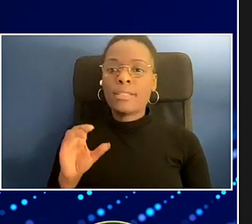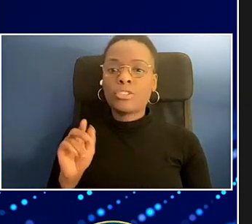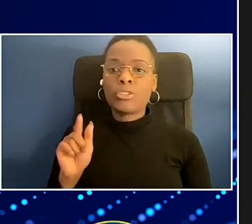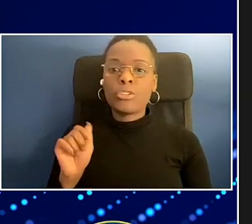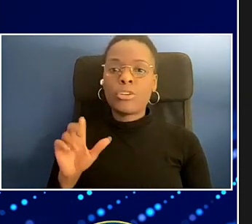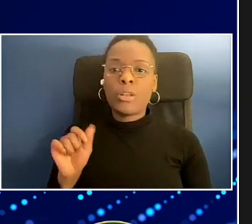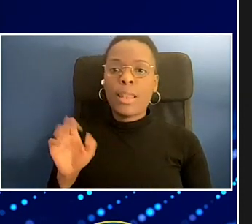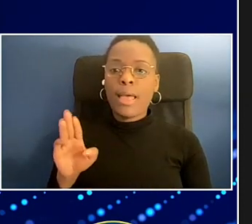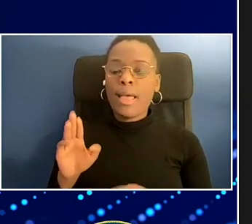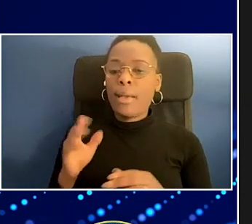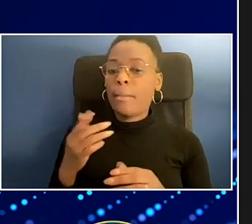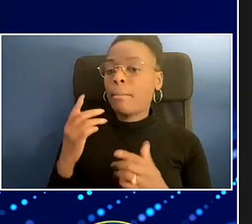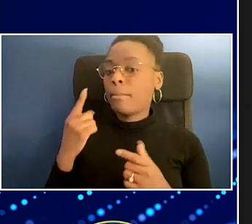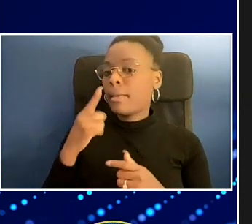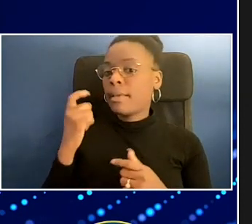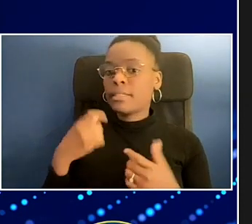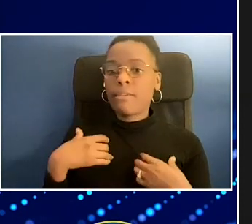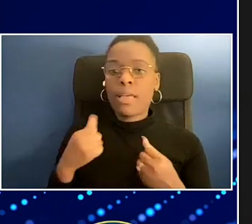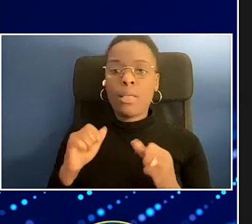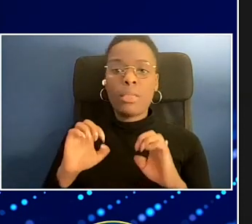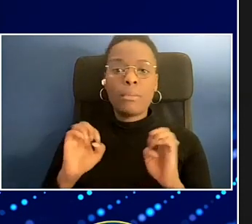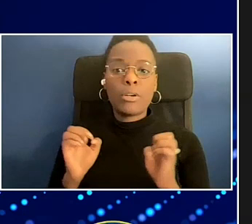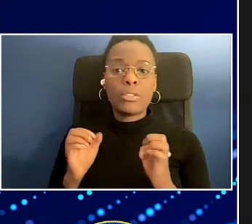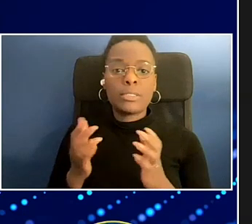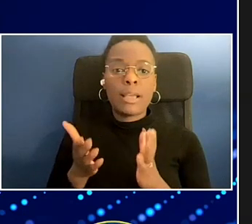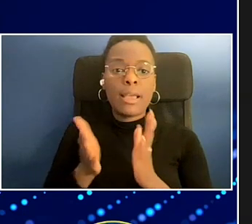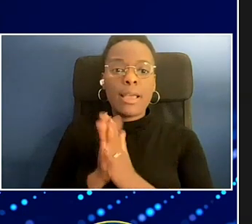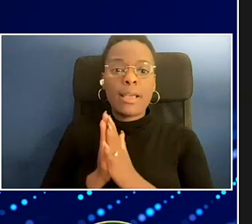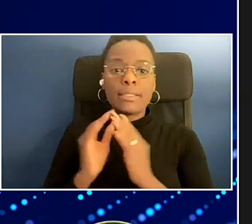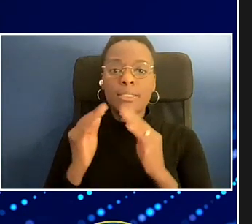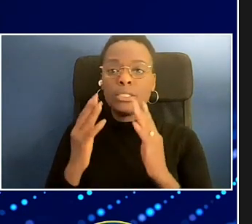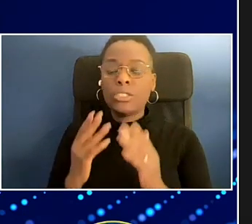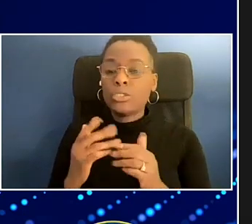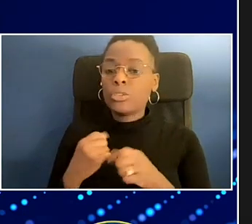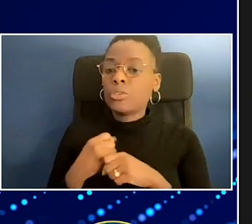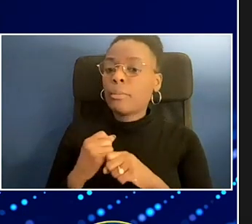teacher to make it up for the prep materials before conducting the makeup